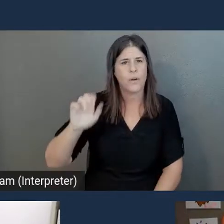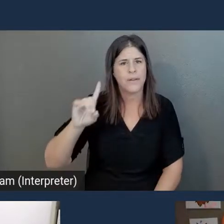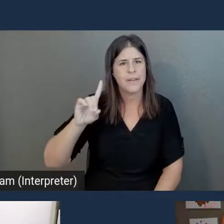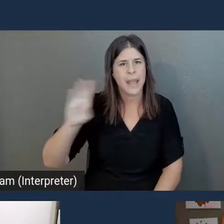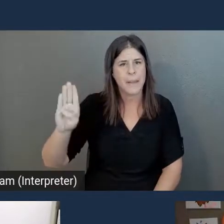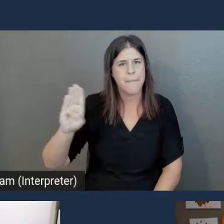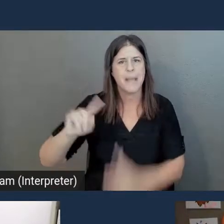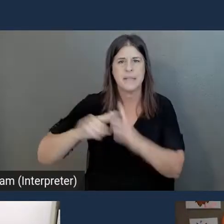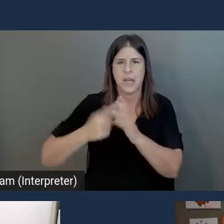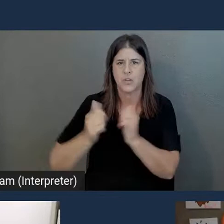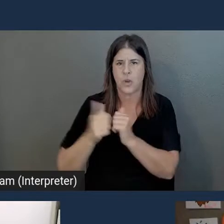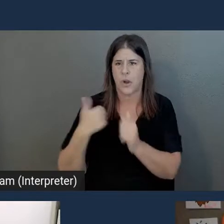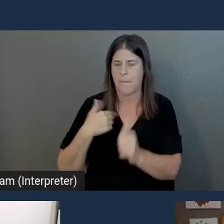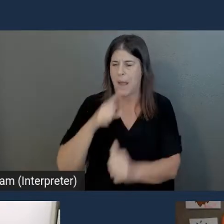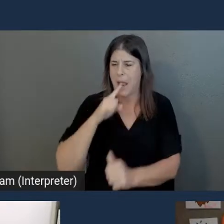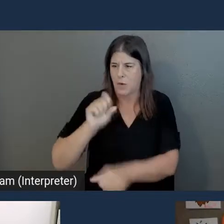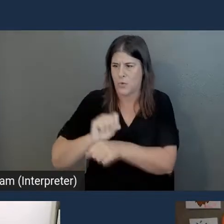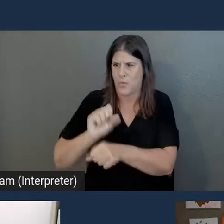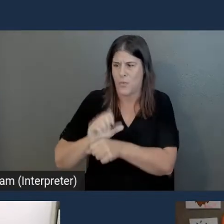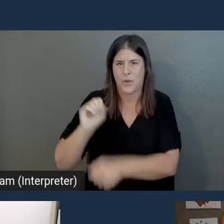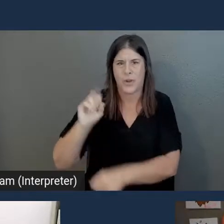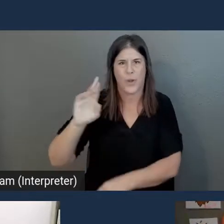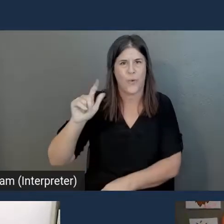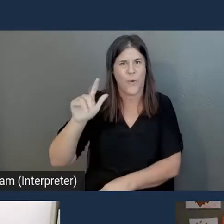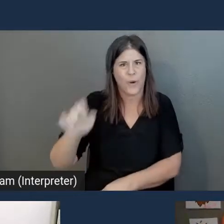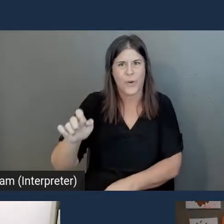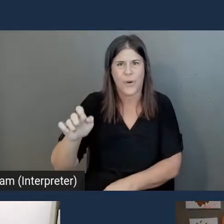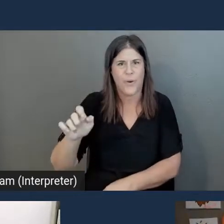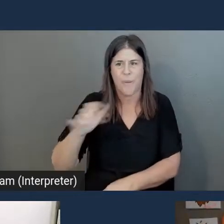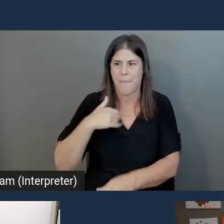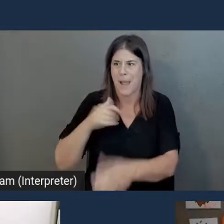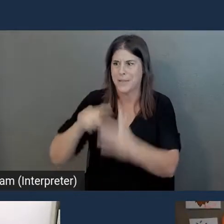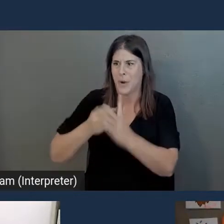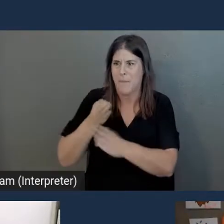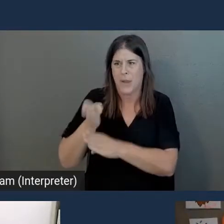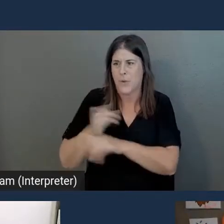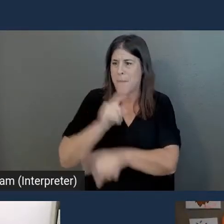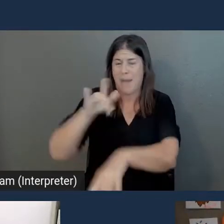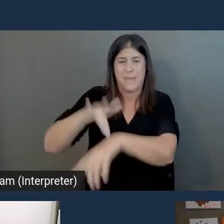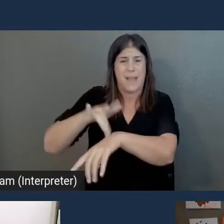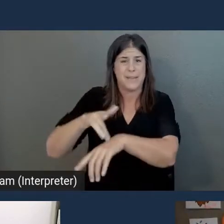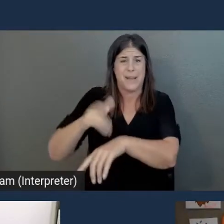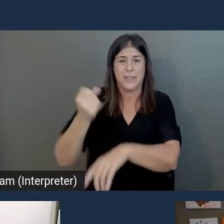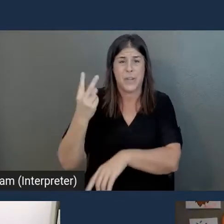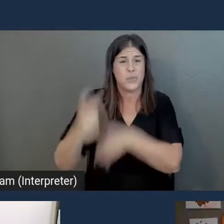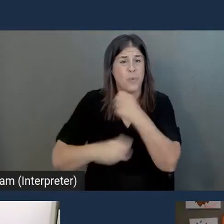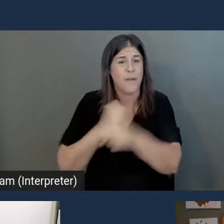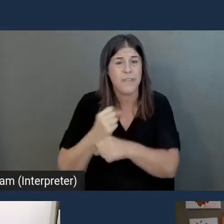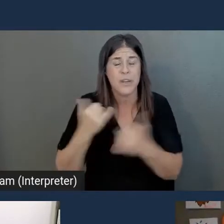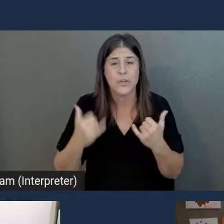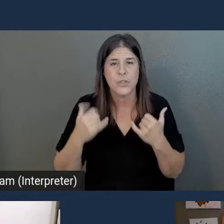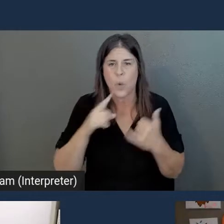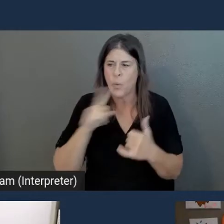I actually worked on hardcore databases. I haven't touched it in 12 years, so, we've come such a long way, right?